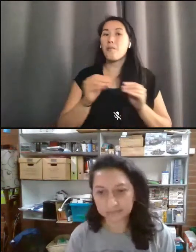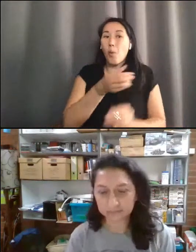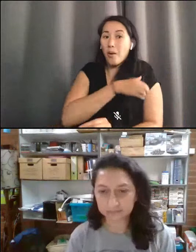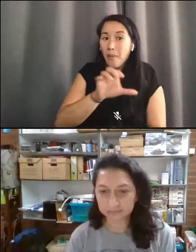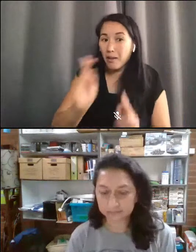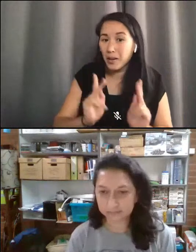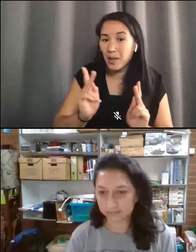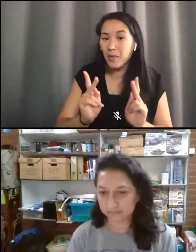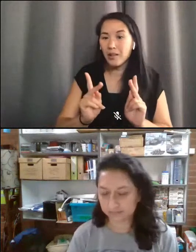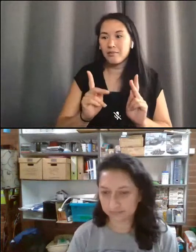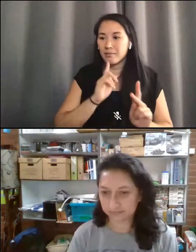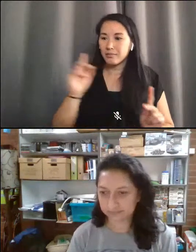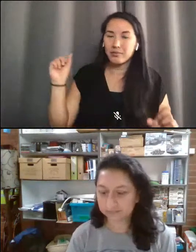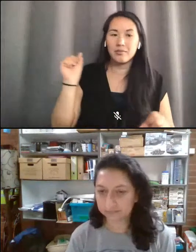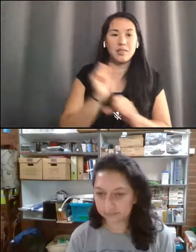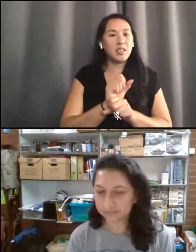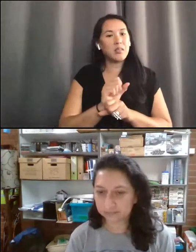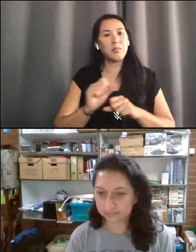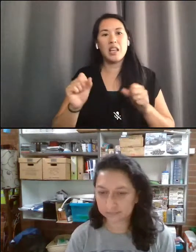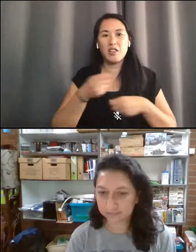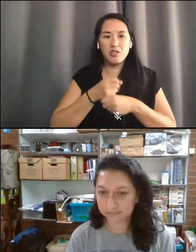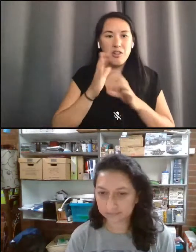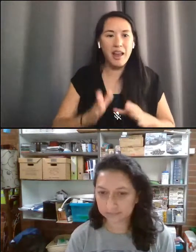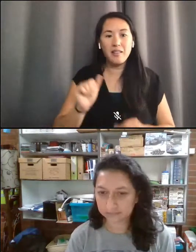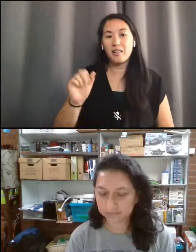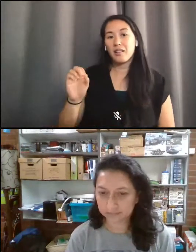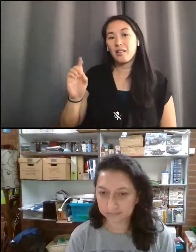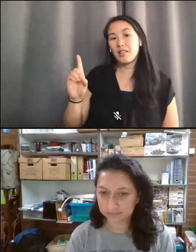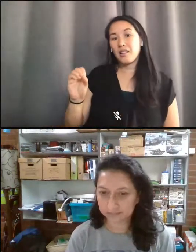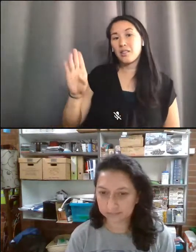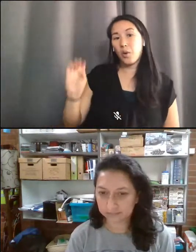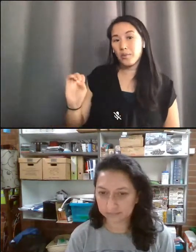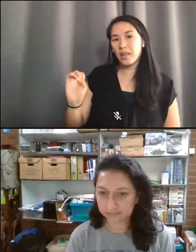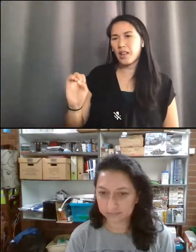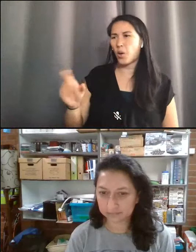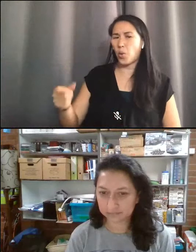literally be those creators and adobe has a very strong commitment to involving people in